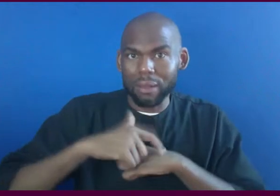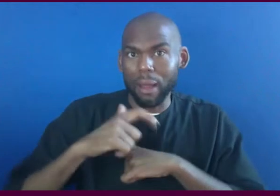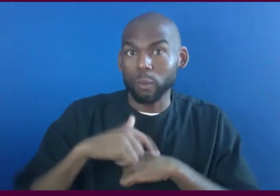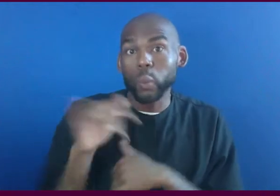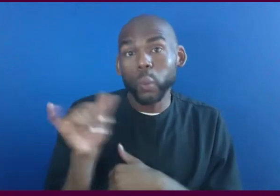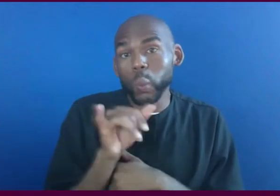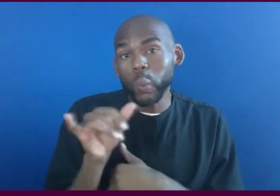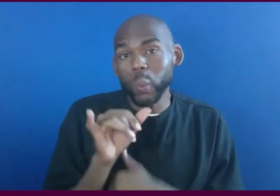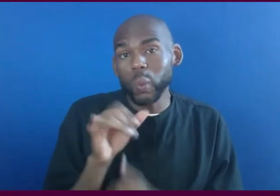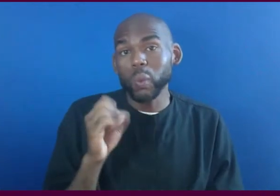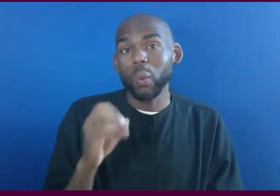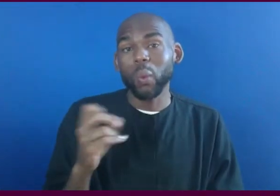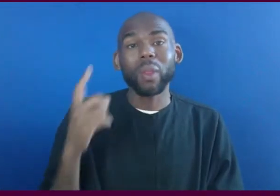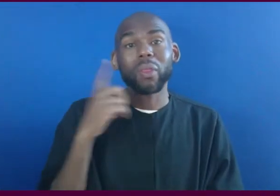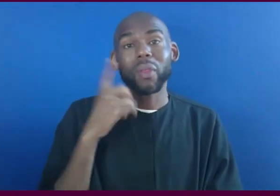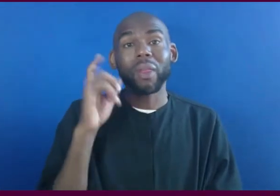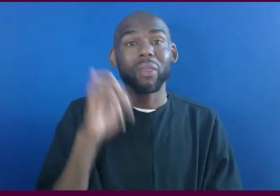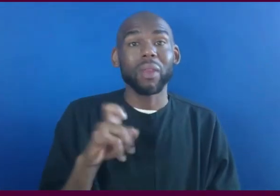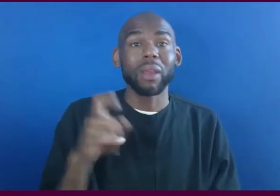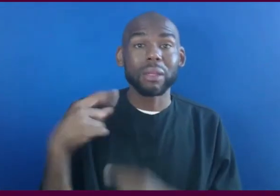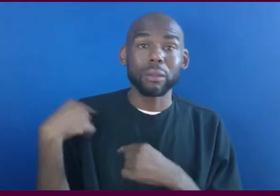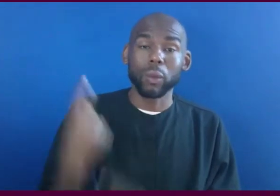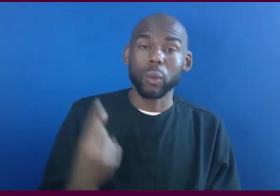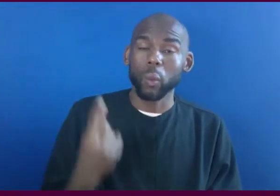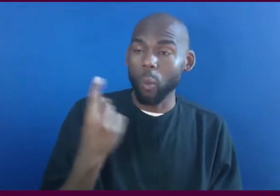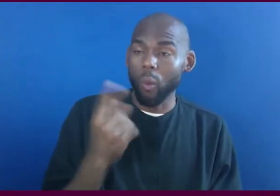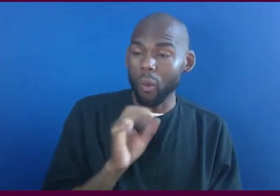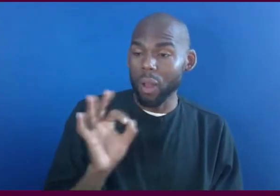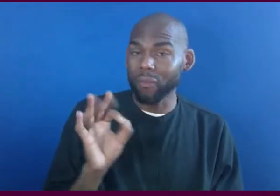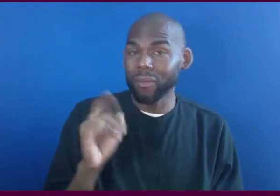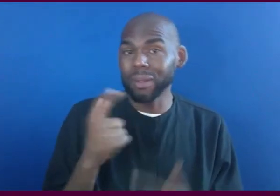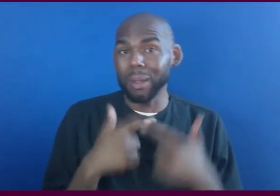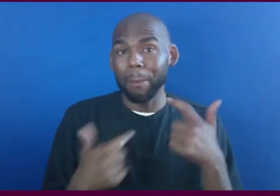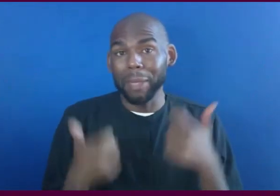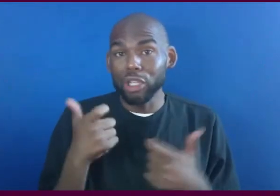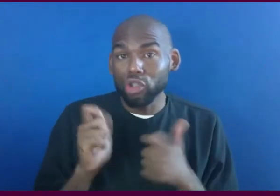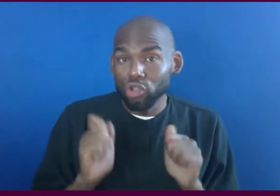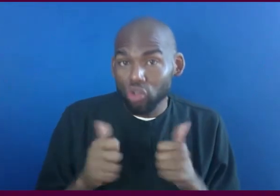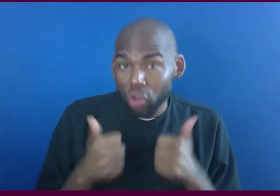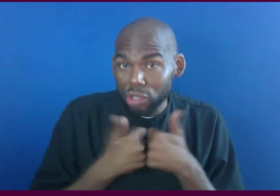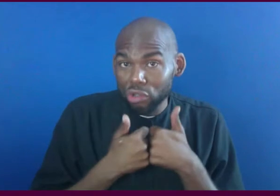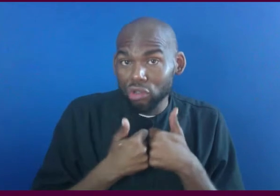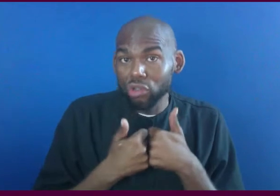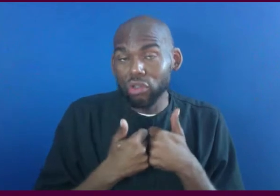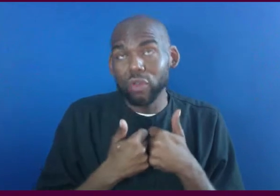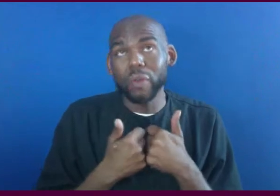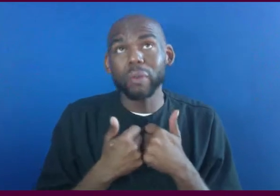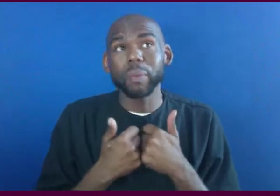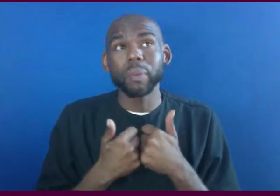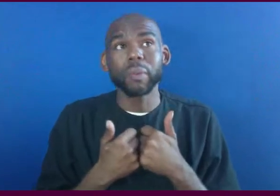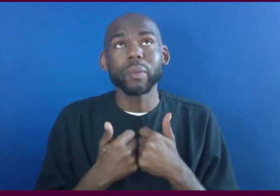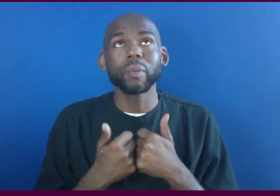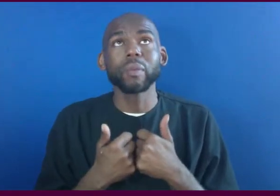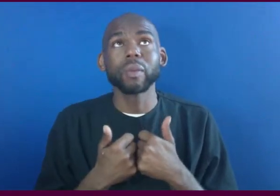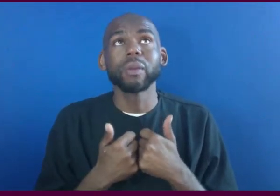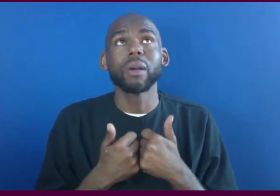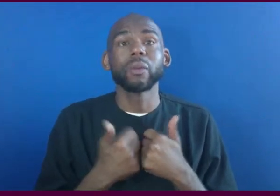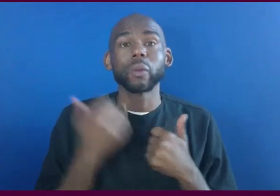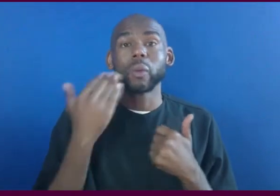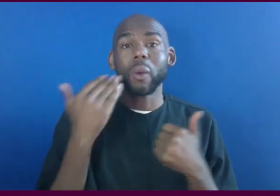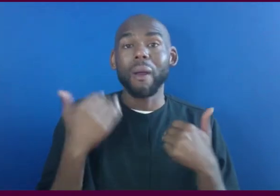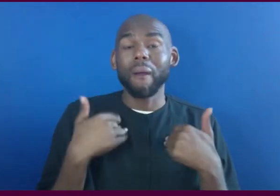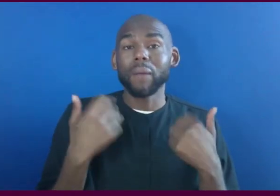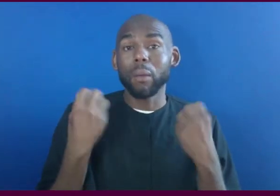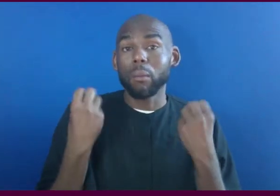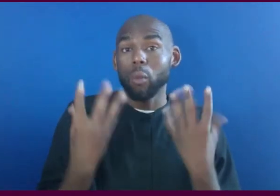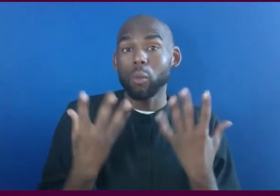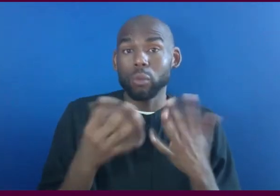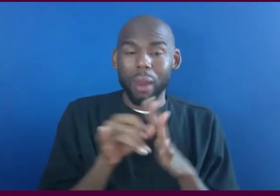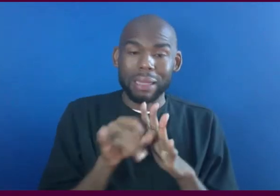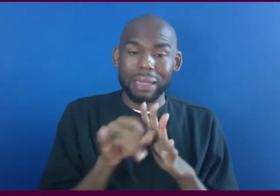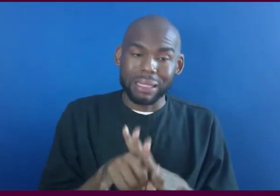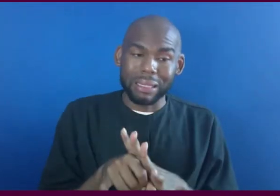So I think that that's been one of the biggest challenges of having multiple identities that